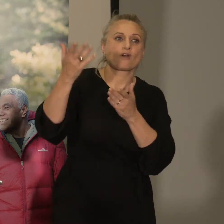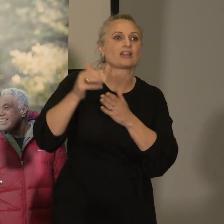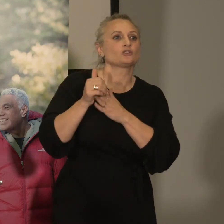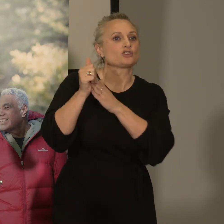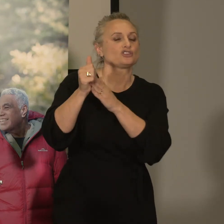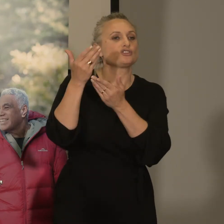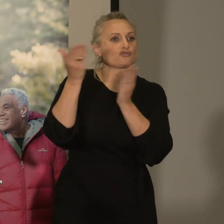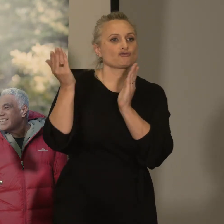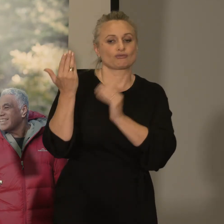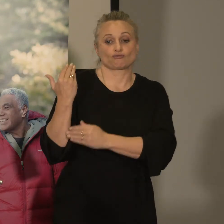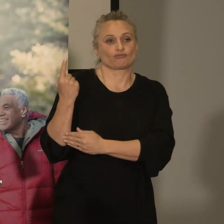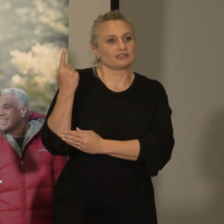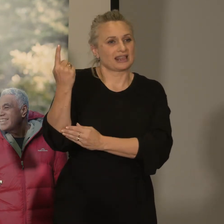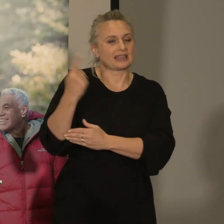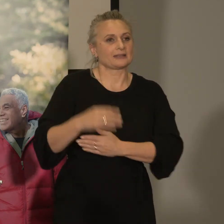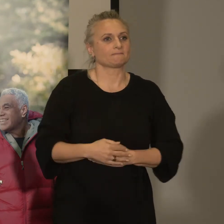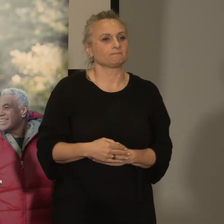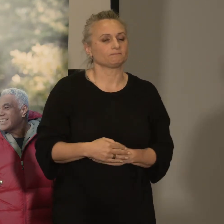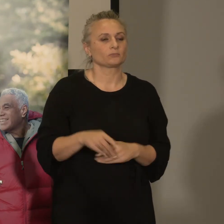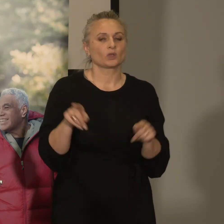the advice we have provided to